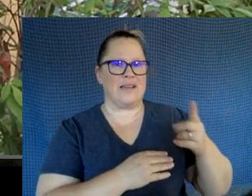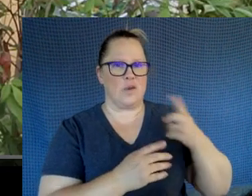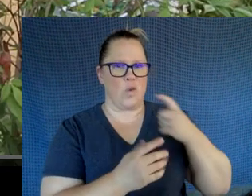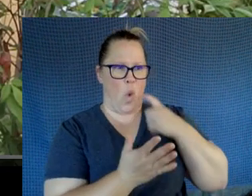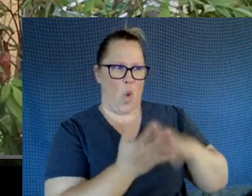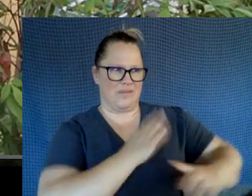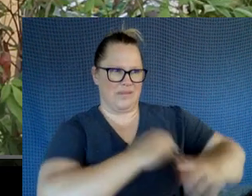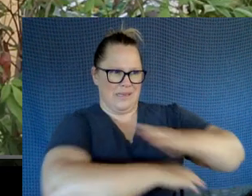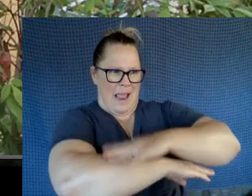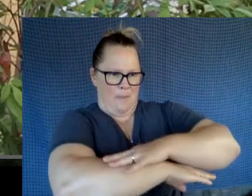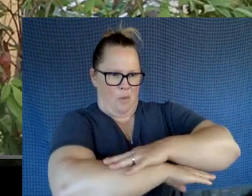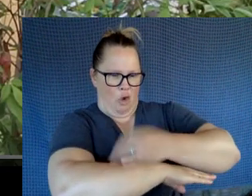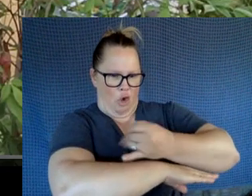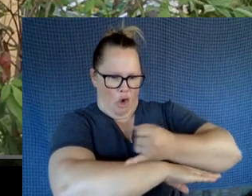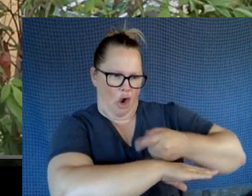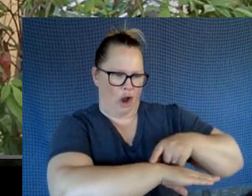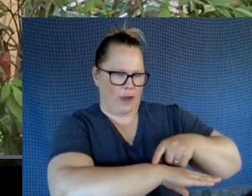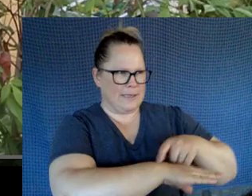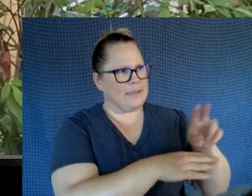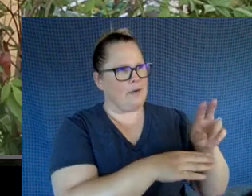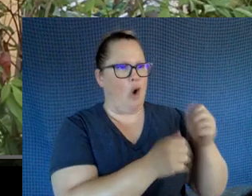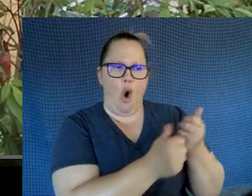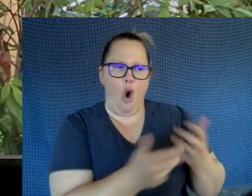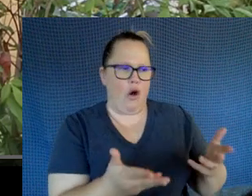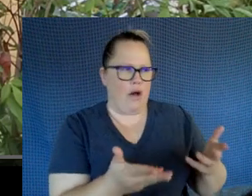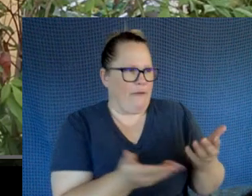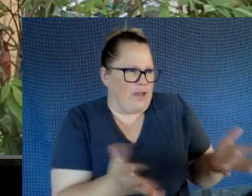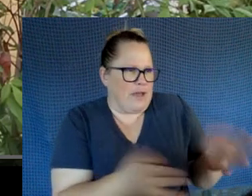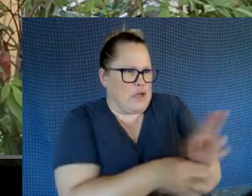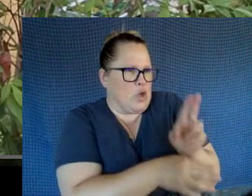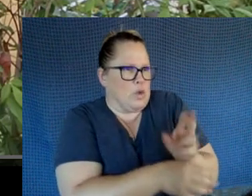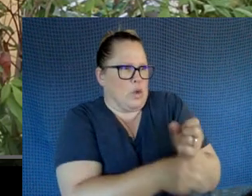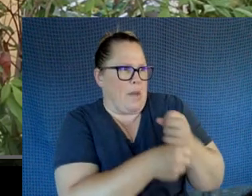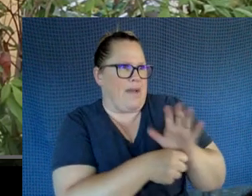he would use to make his artwork. And I feel like he's doing like a little trip down